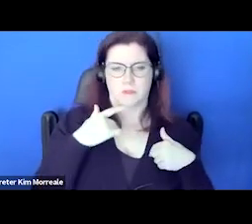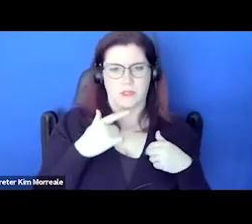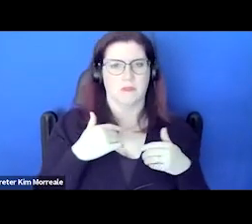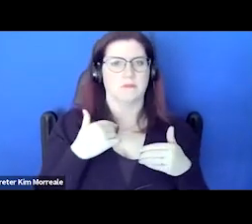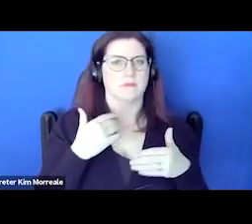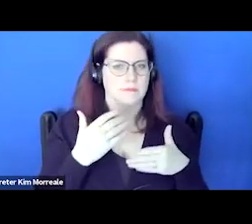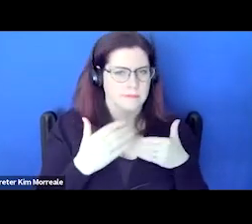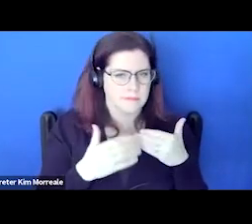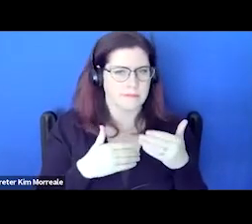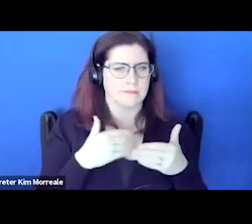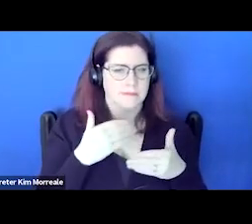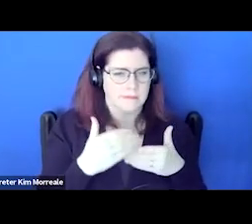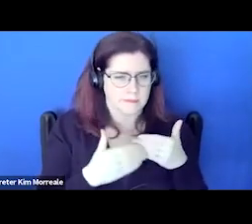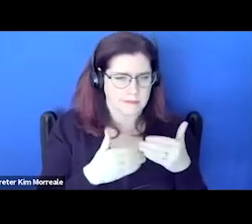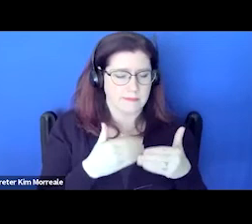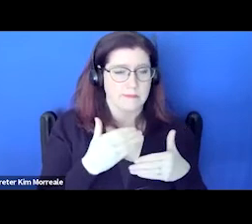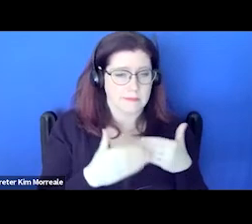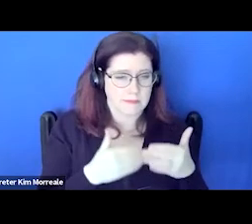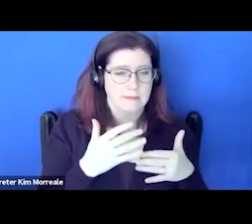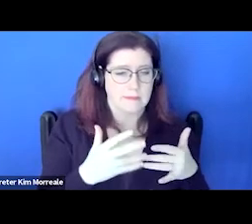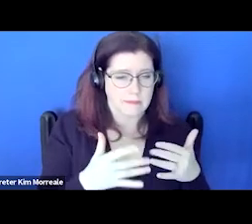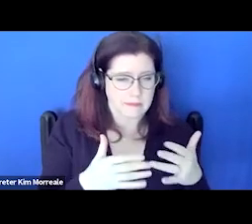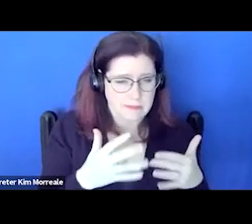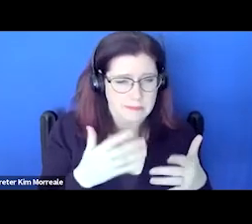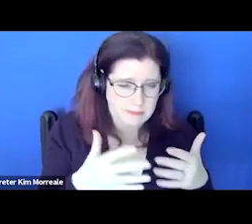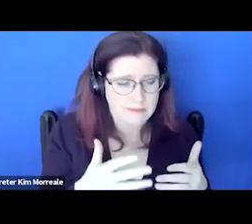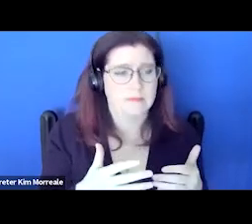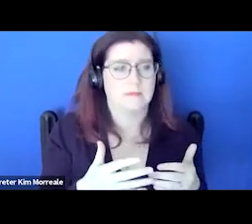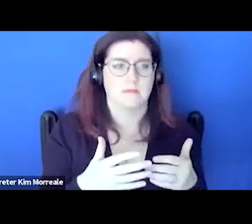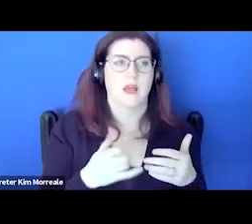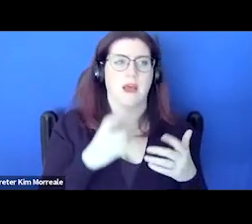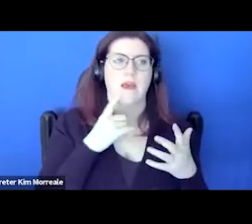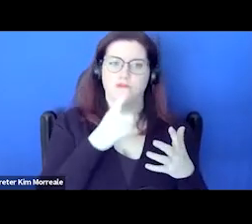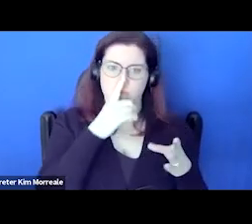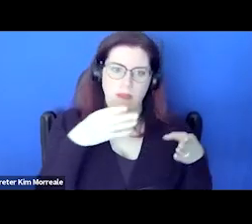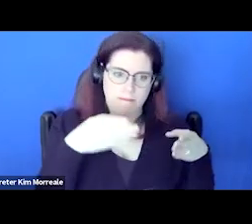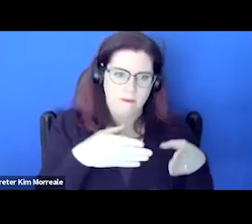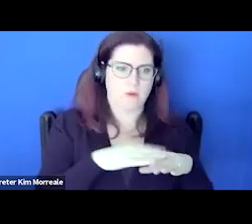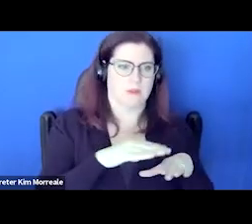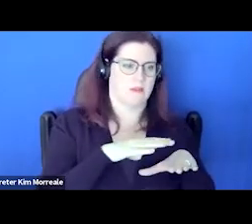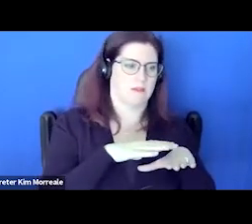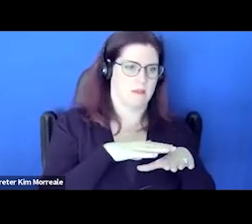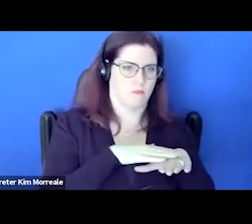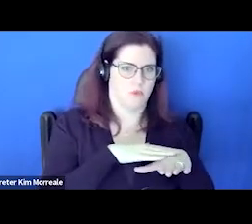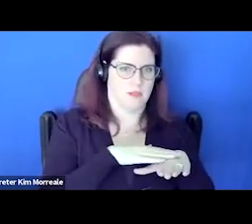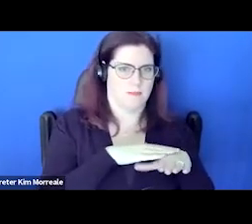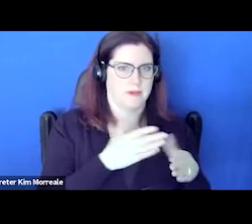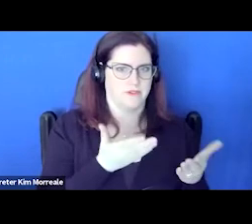I had to focus on just very preliminary services. And it got to a point